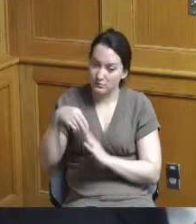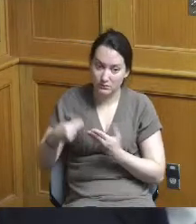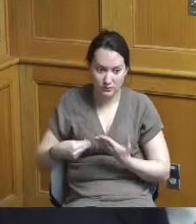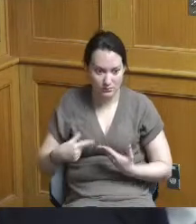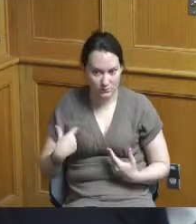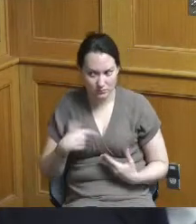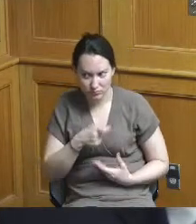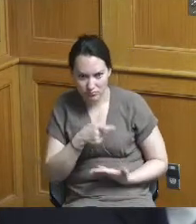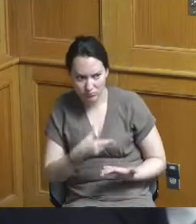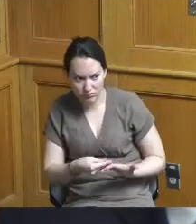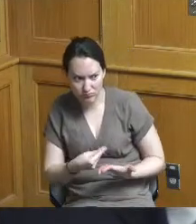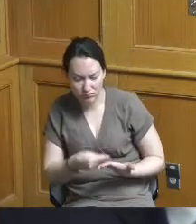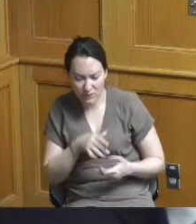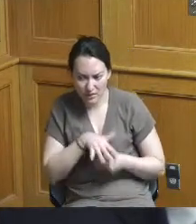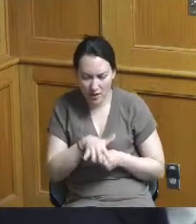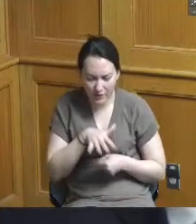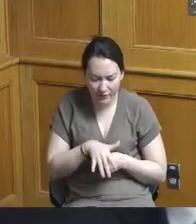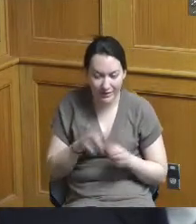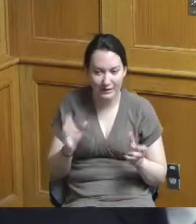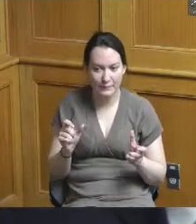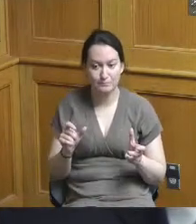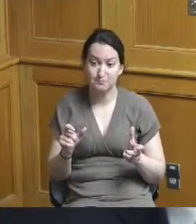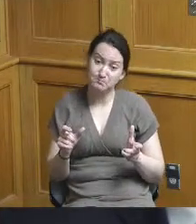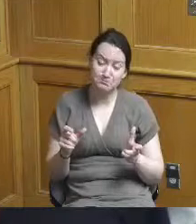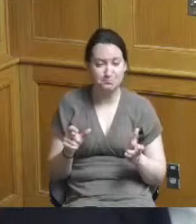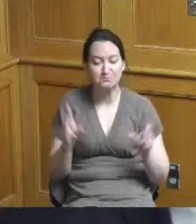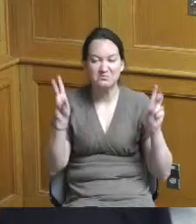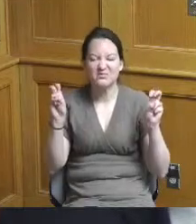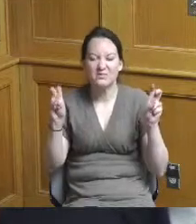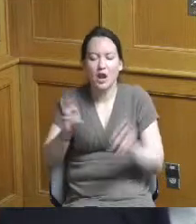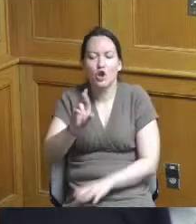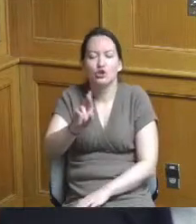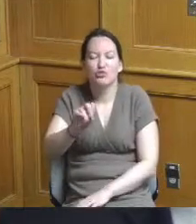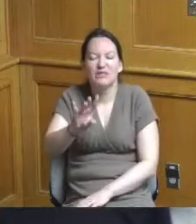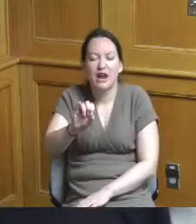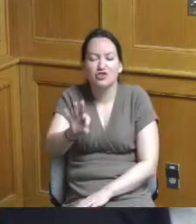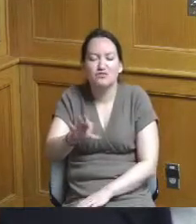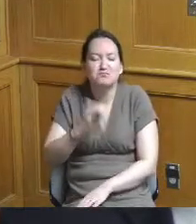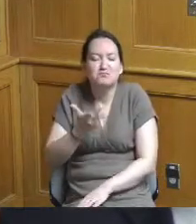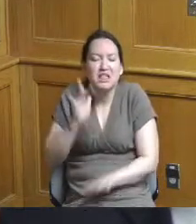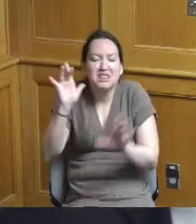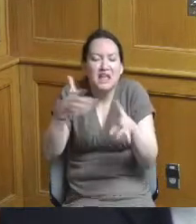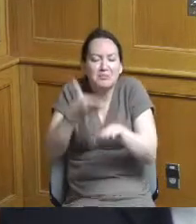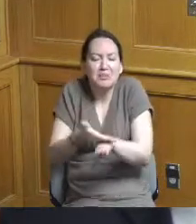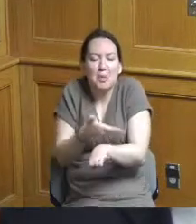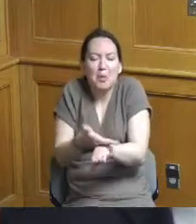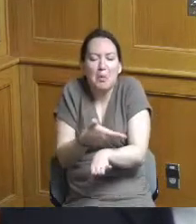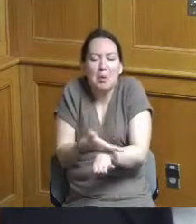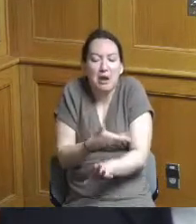enough money to do a essentially what amounts to a refresh and a and a renovation of the existing